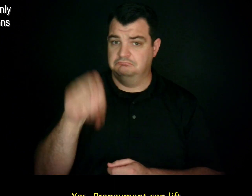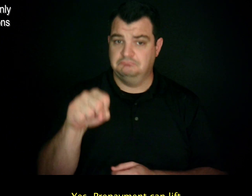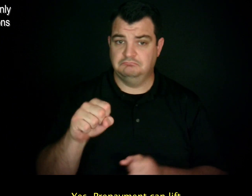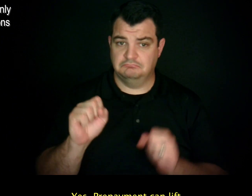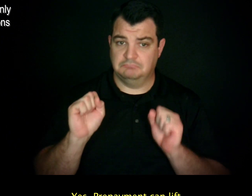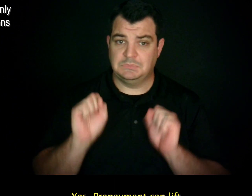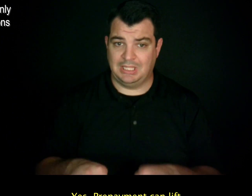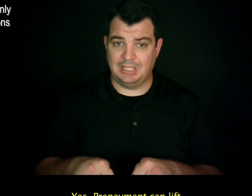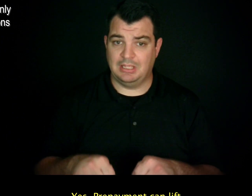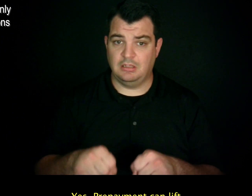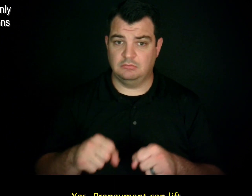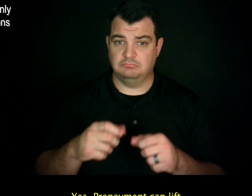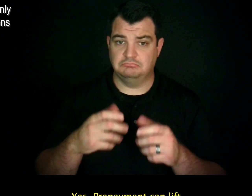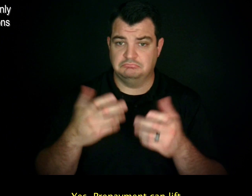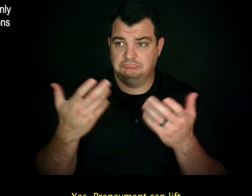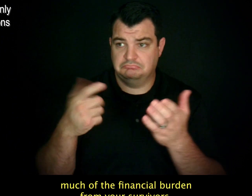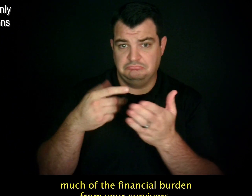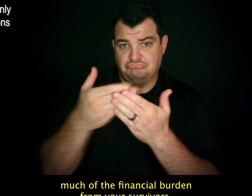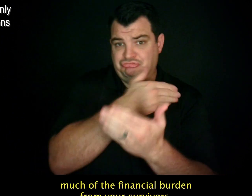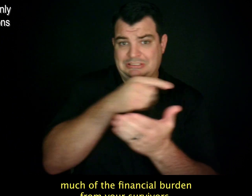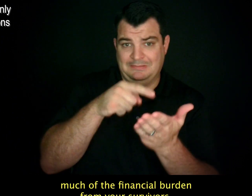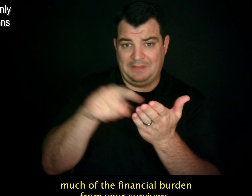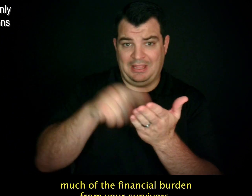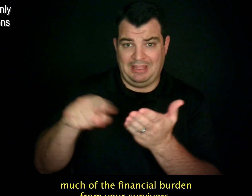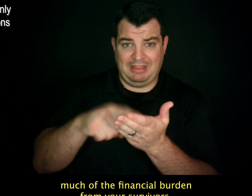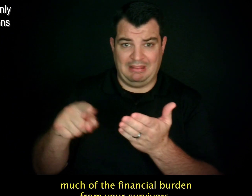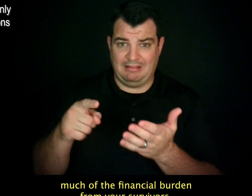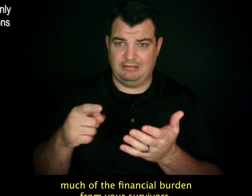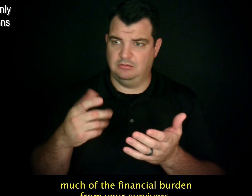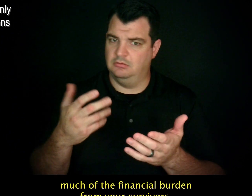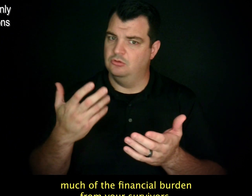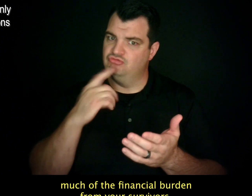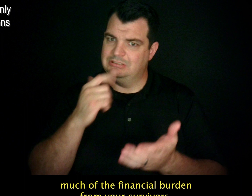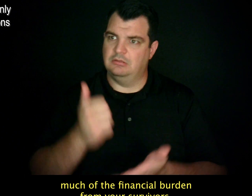Yes. Prepayment can lift much of the financial burden from your survivors.